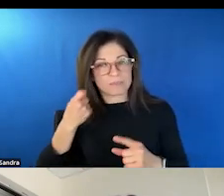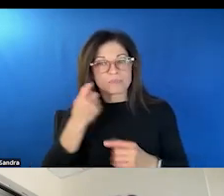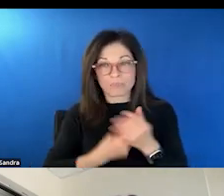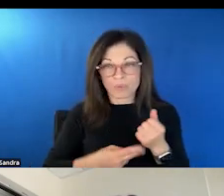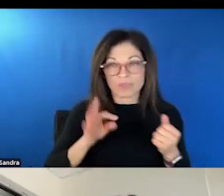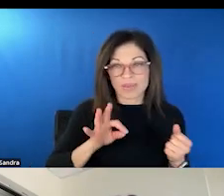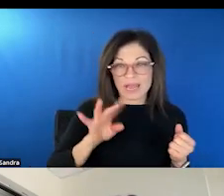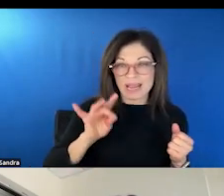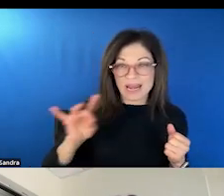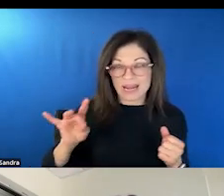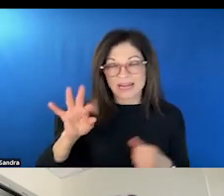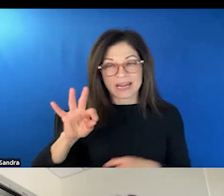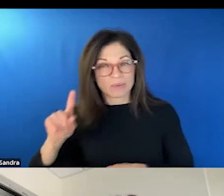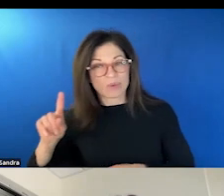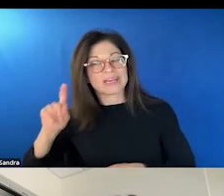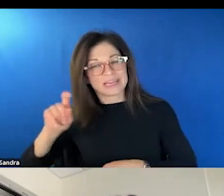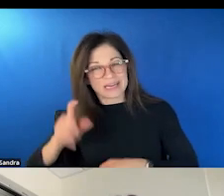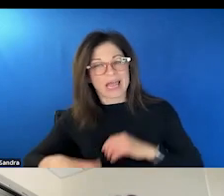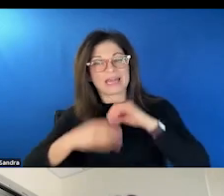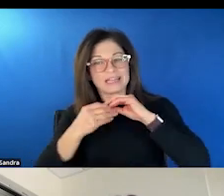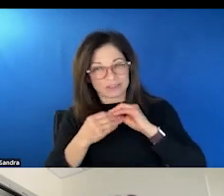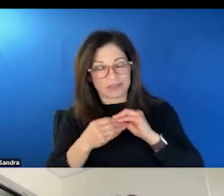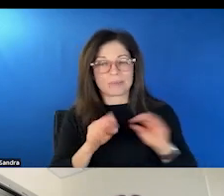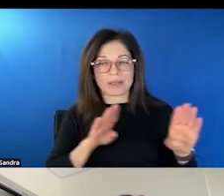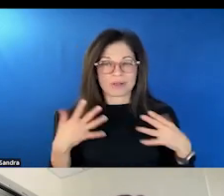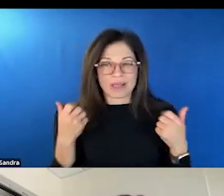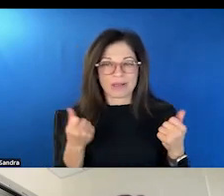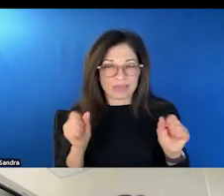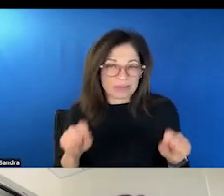NEED ADDITIONAL CAPACITY. >> SABRINA?